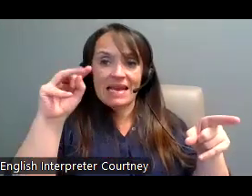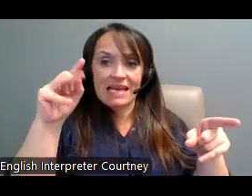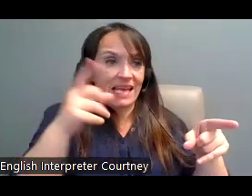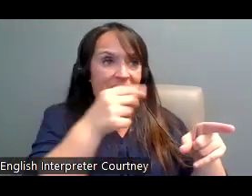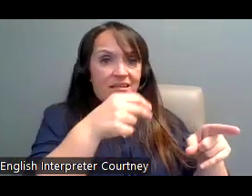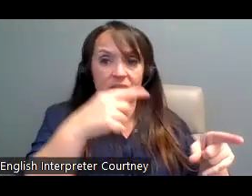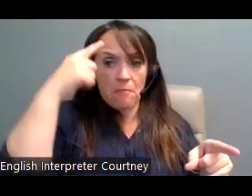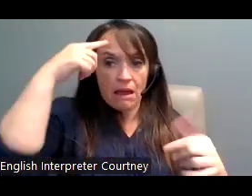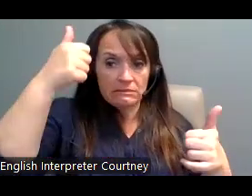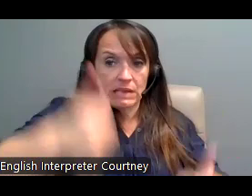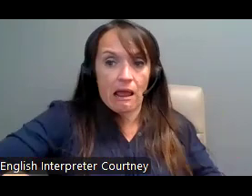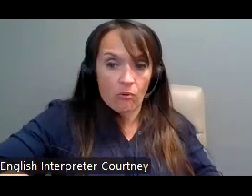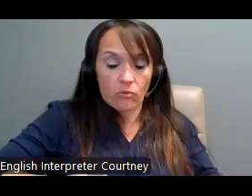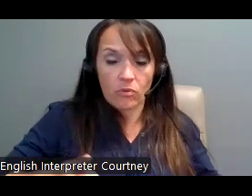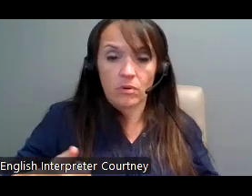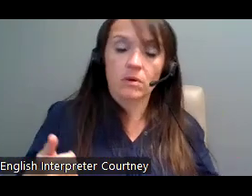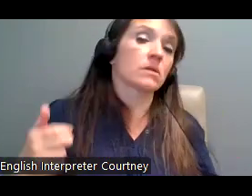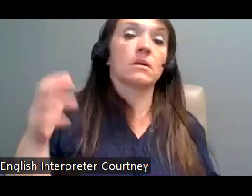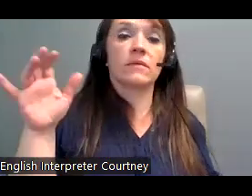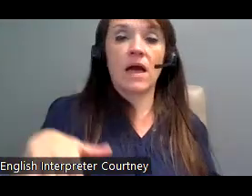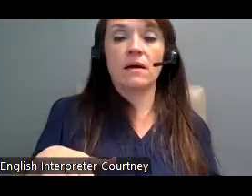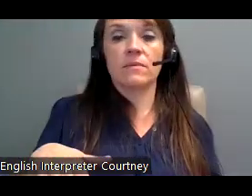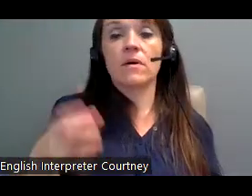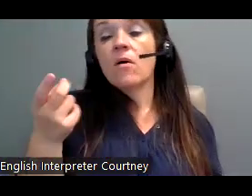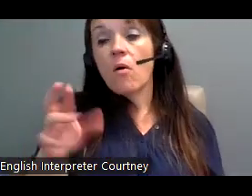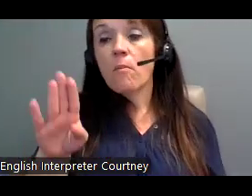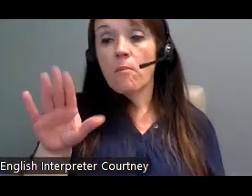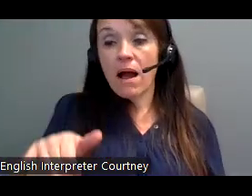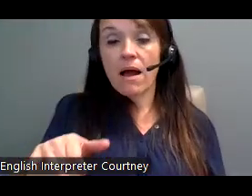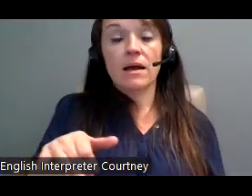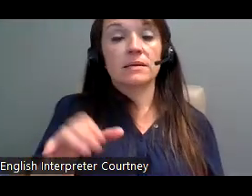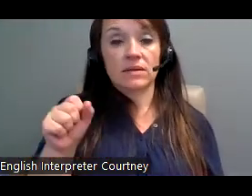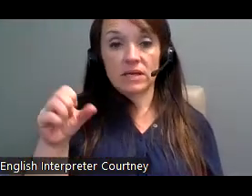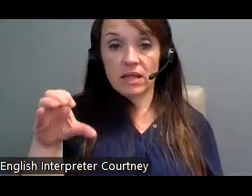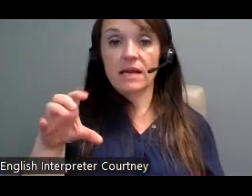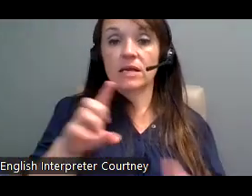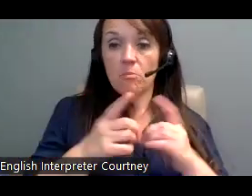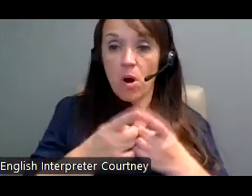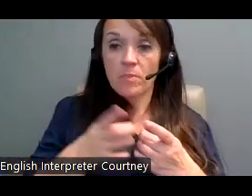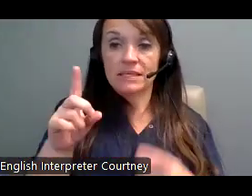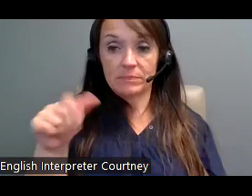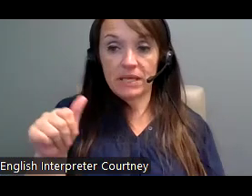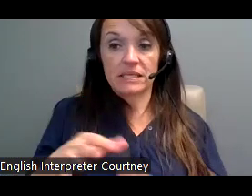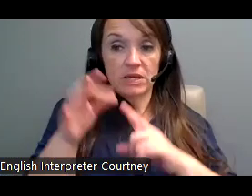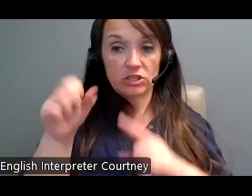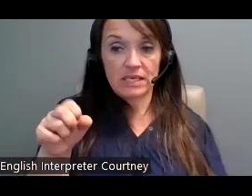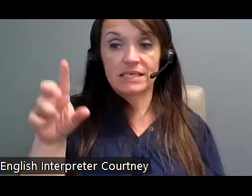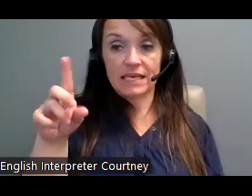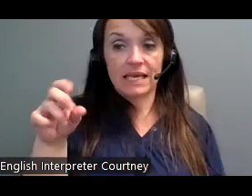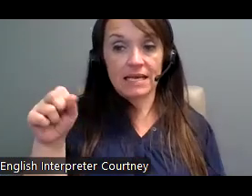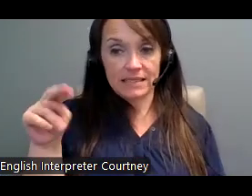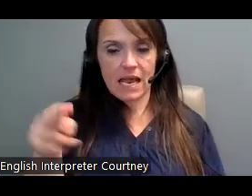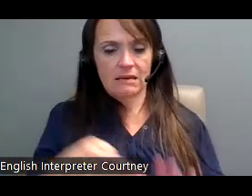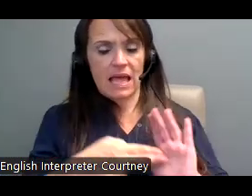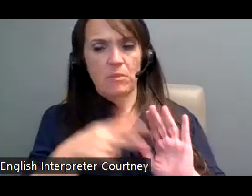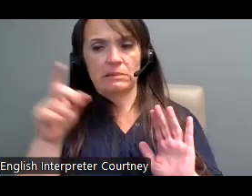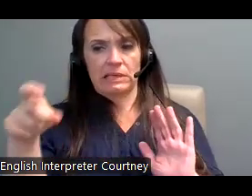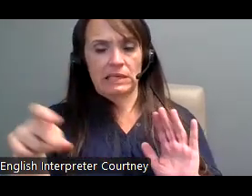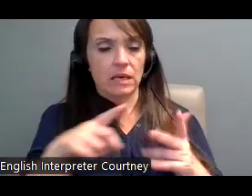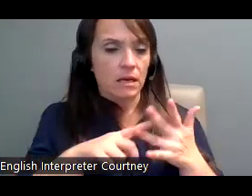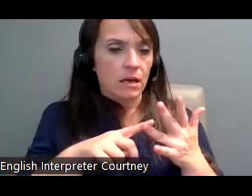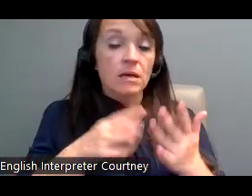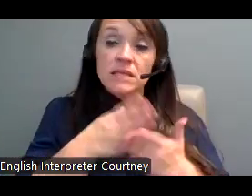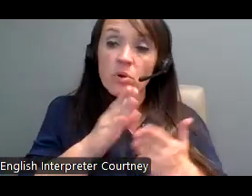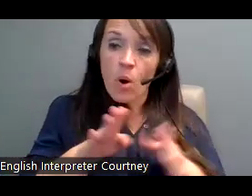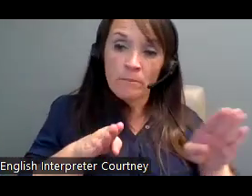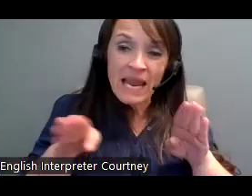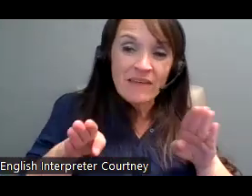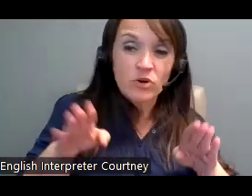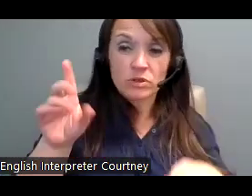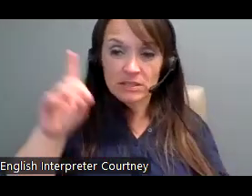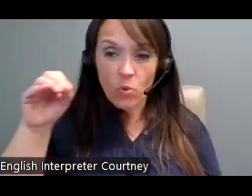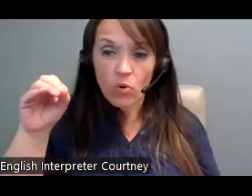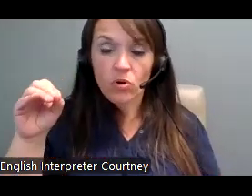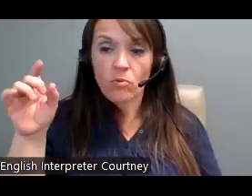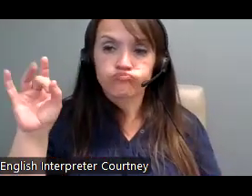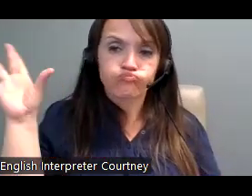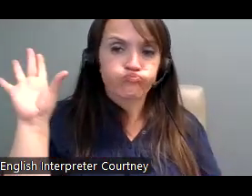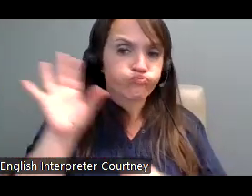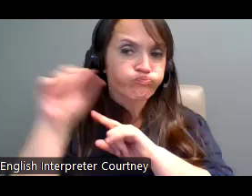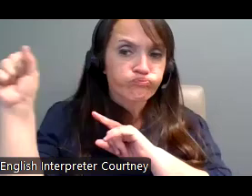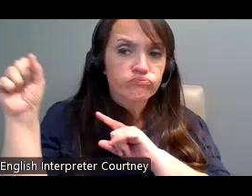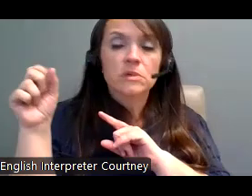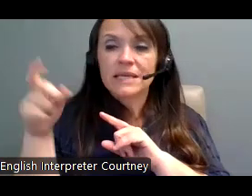by the SC department of disabilities and special needs. You can have severe behavioral disorders that require more support than what can